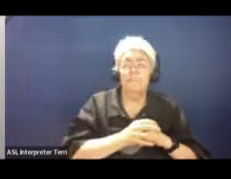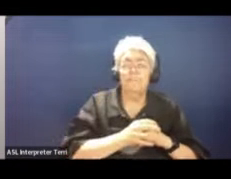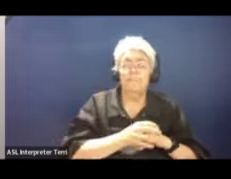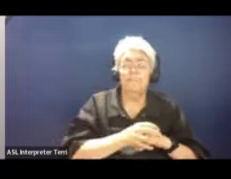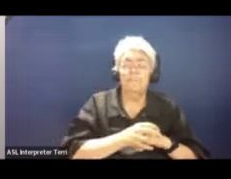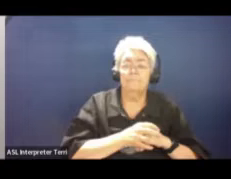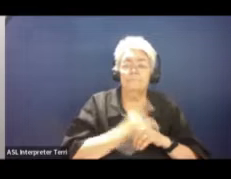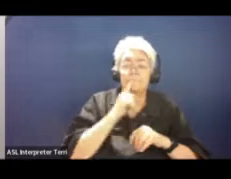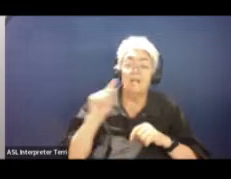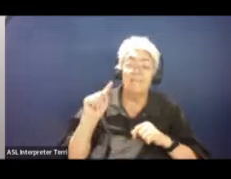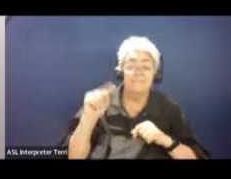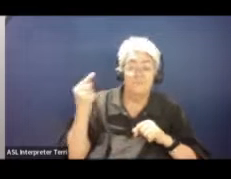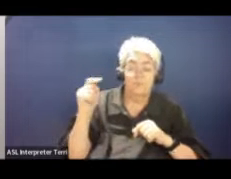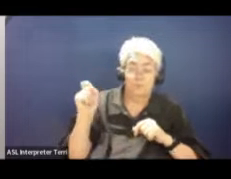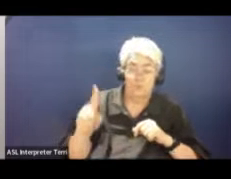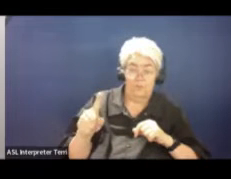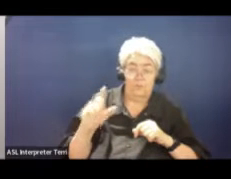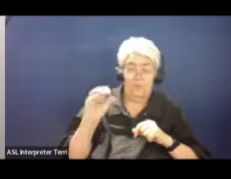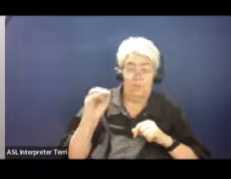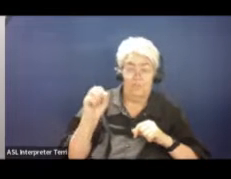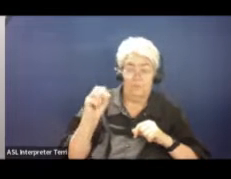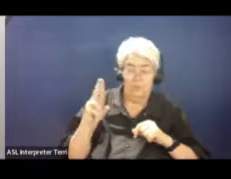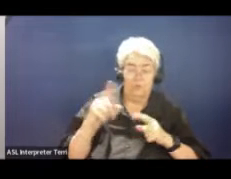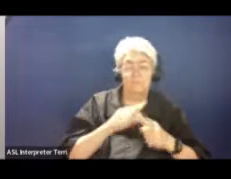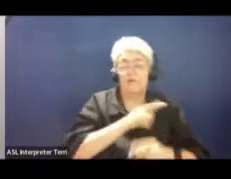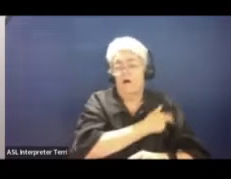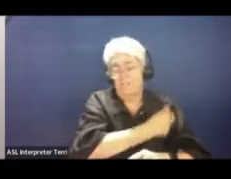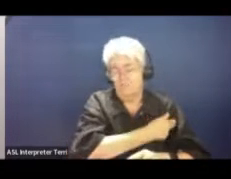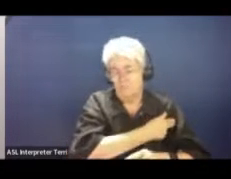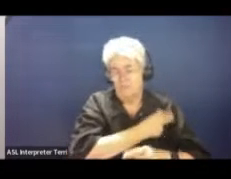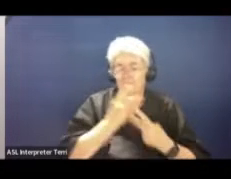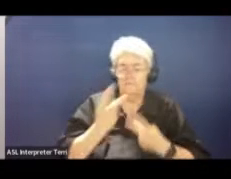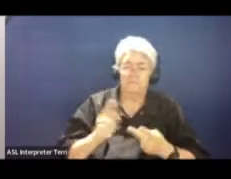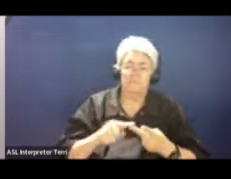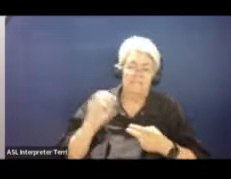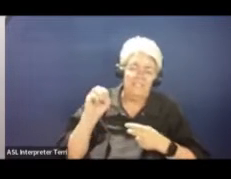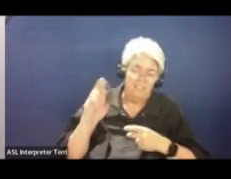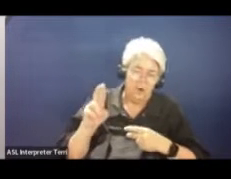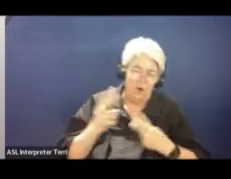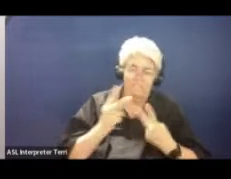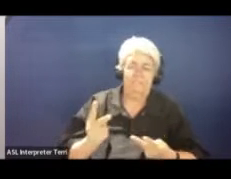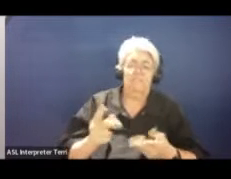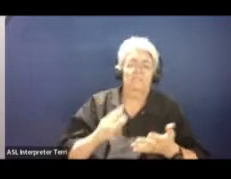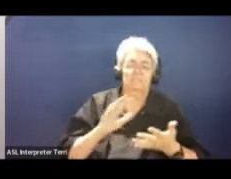The first question on the OSU is all about hospital visits and ER visits. At the Brain Injury Alliance of Colorado, we